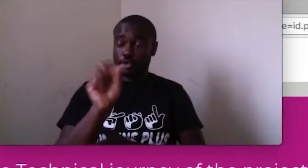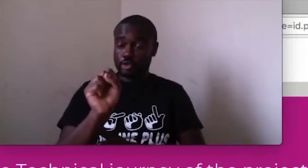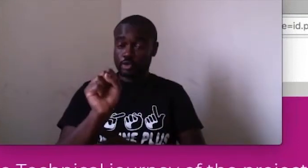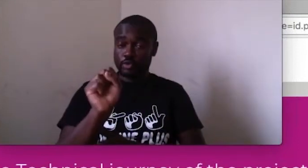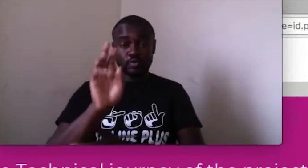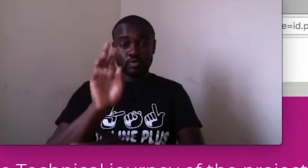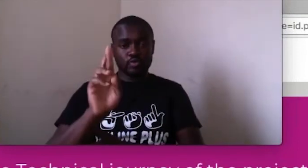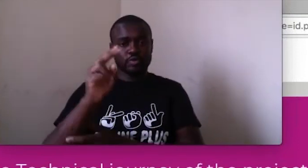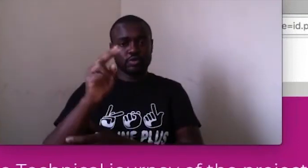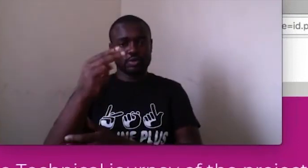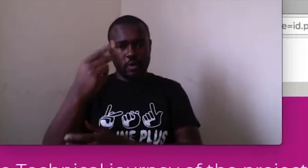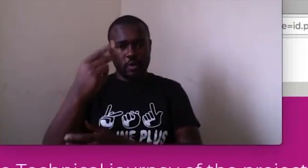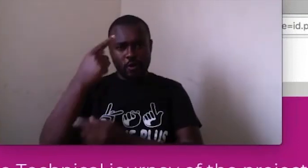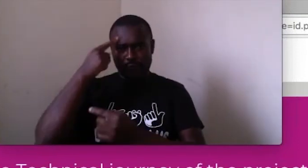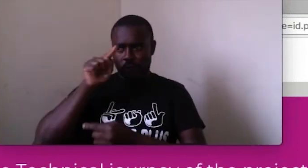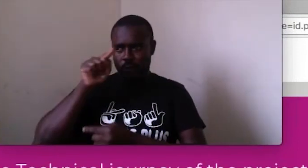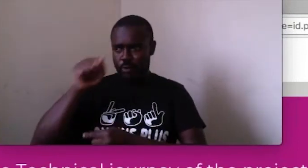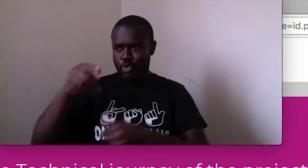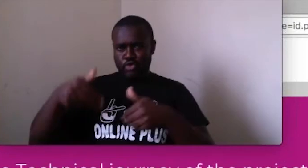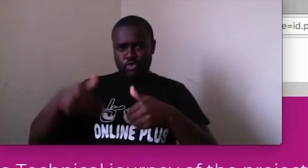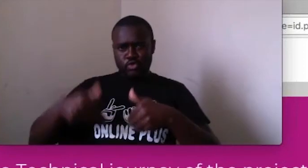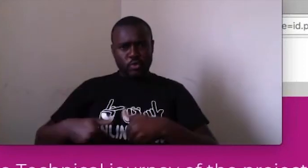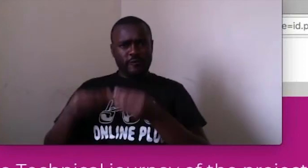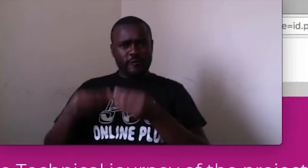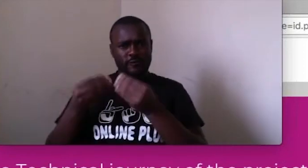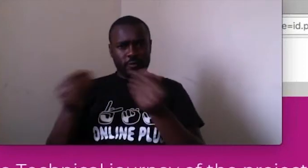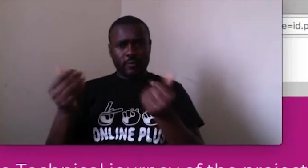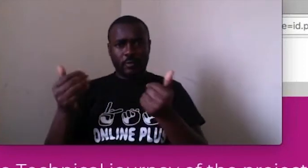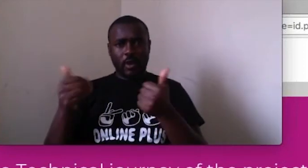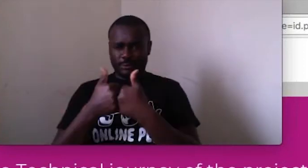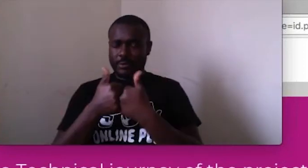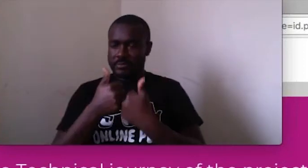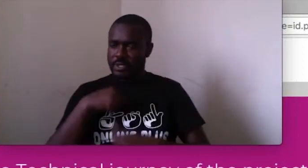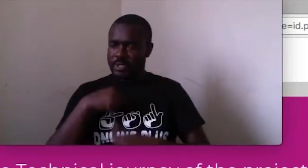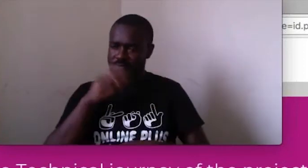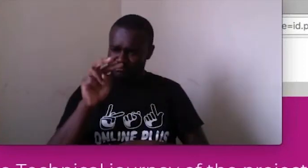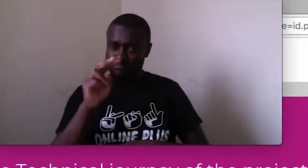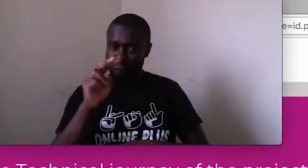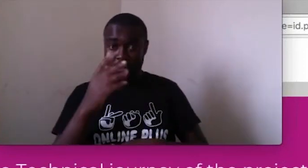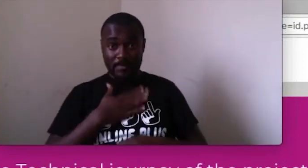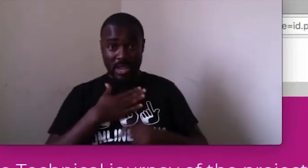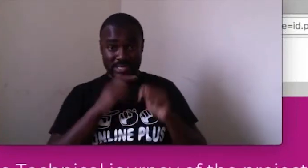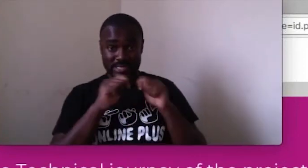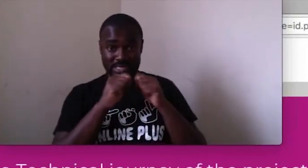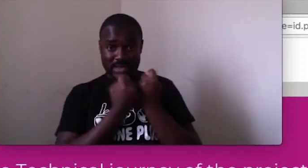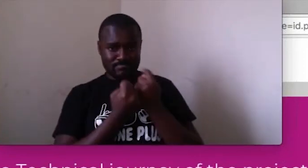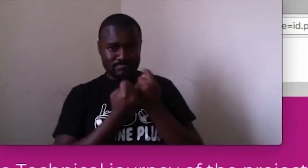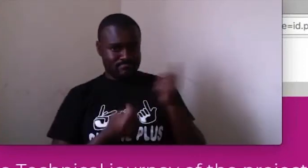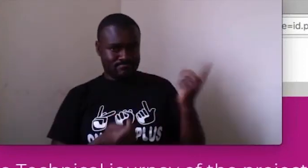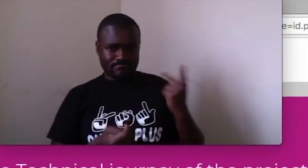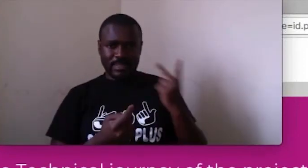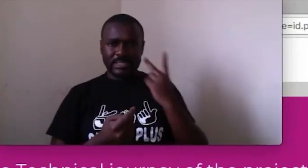So they're looking for SRH solutions that are based with the youth of the community